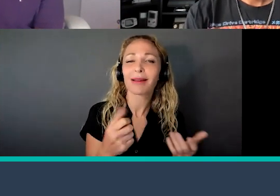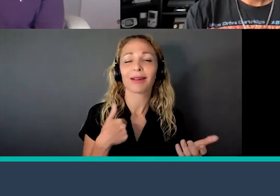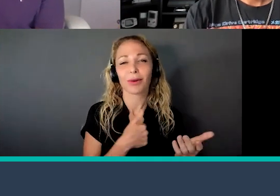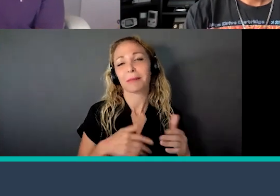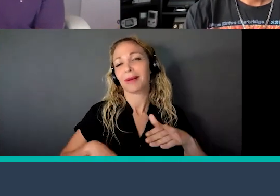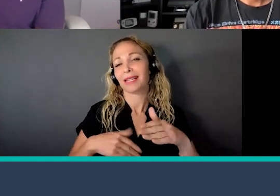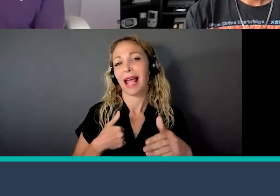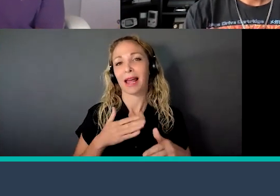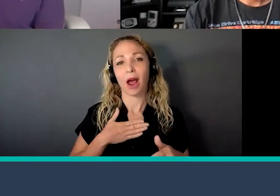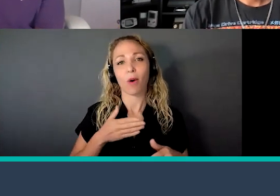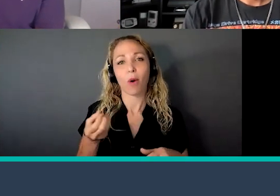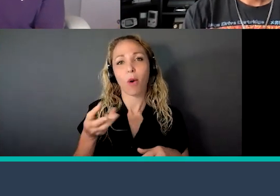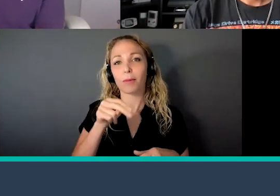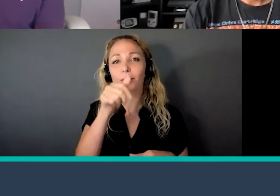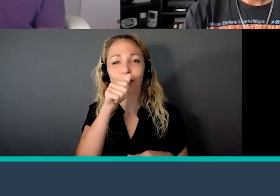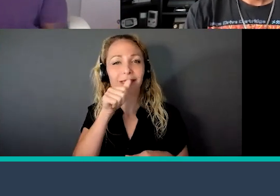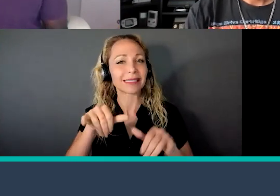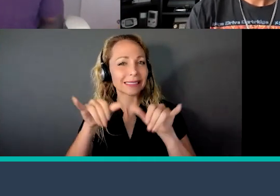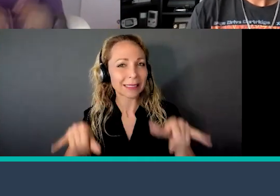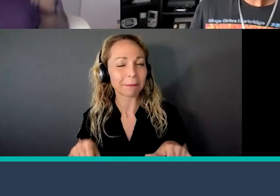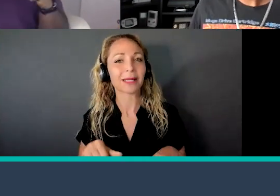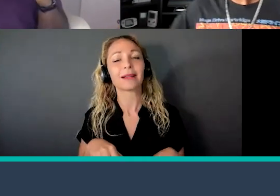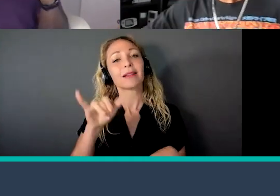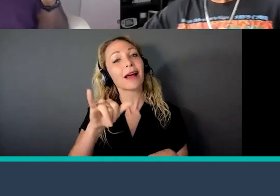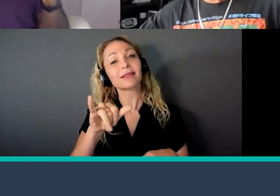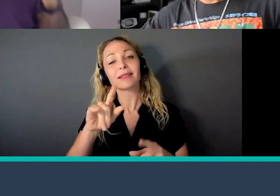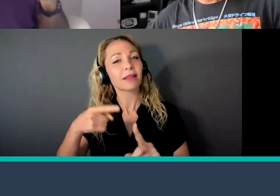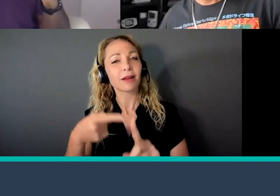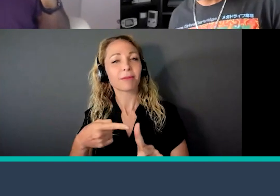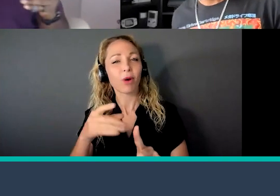WHICH AT THE CORE OF IT IS A GIANT DATABASE.